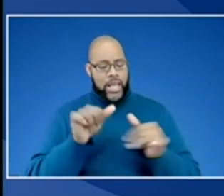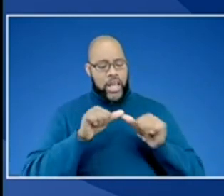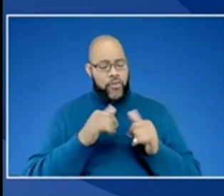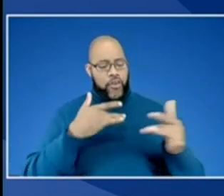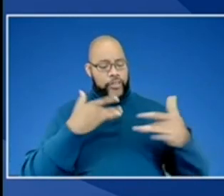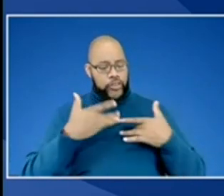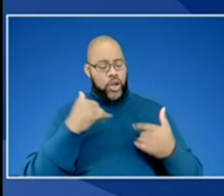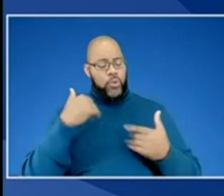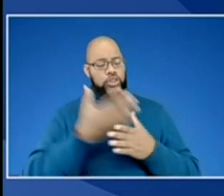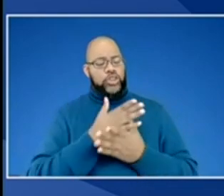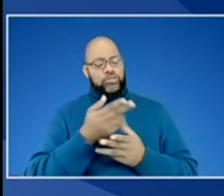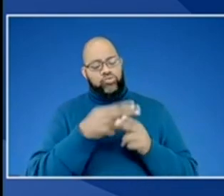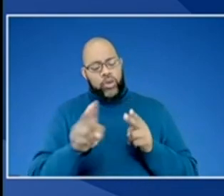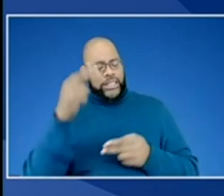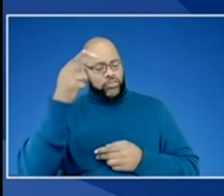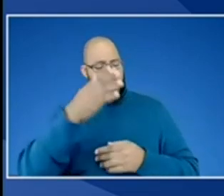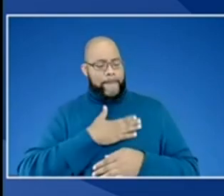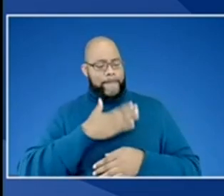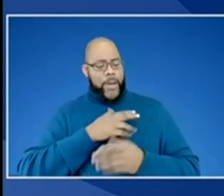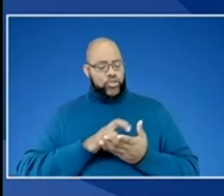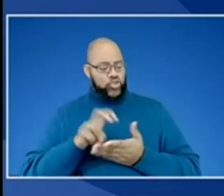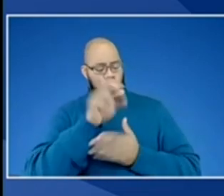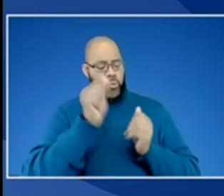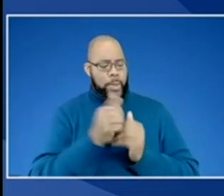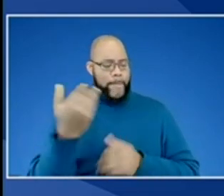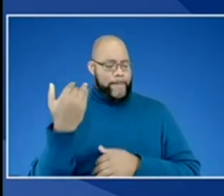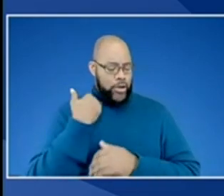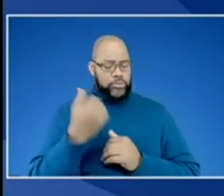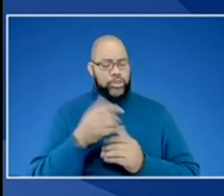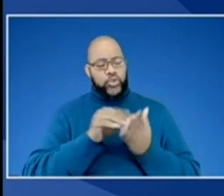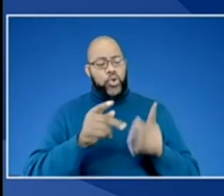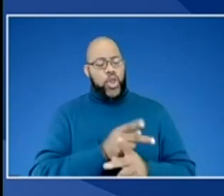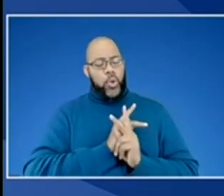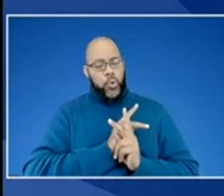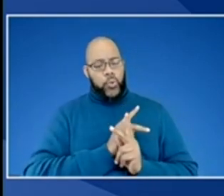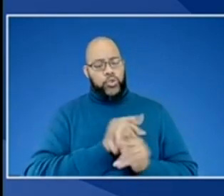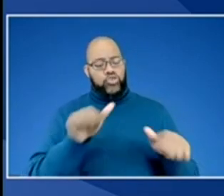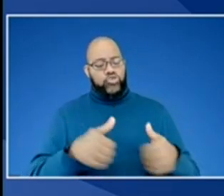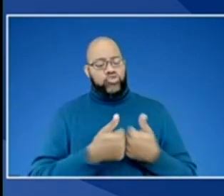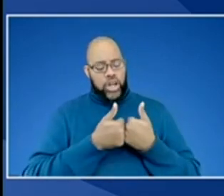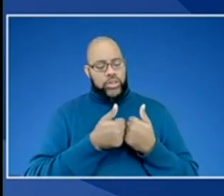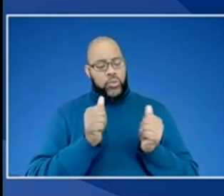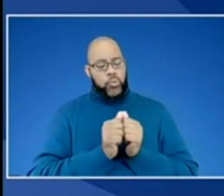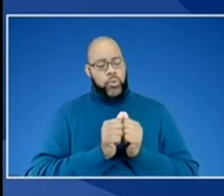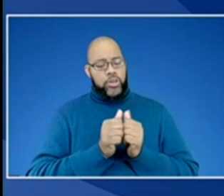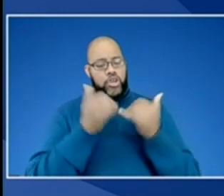share a brief history of my journey with bankruptcy, student loans, the challenges with the current rules disallowing